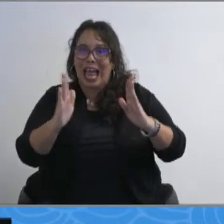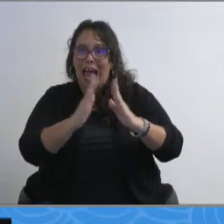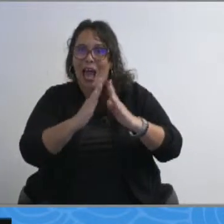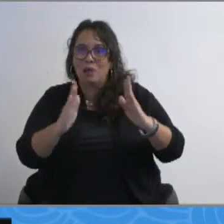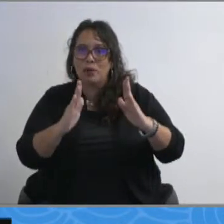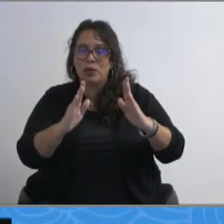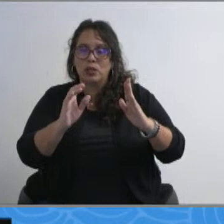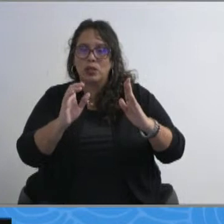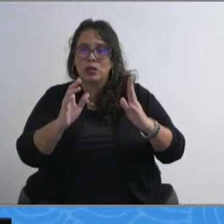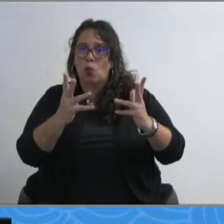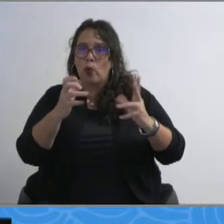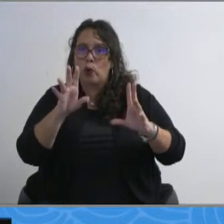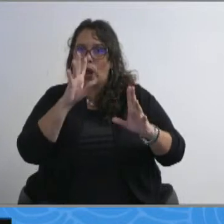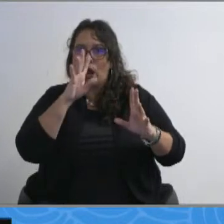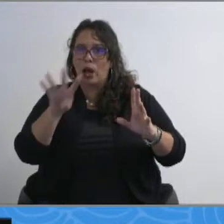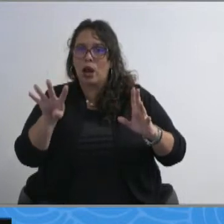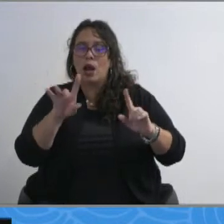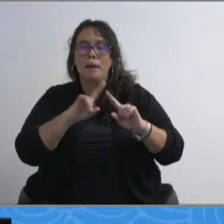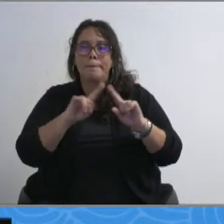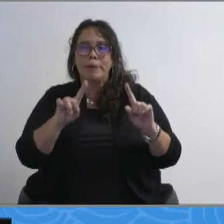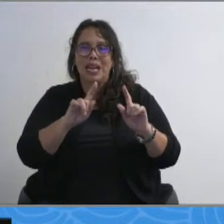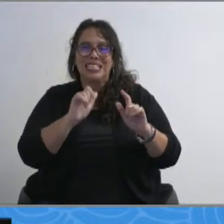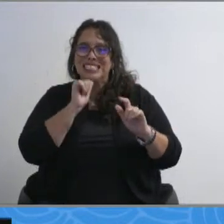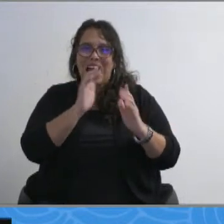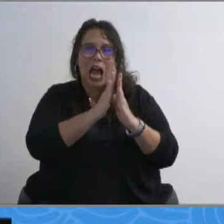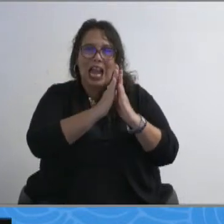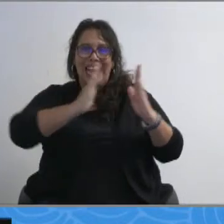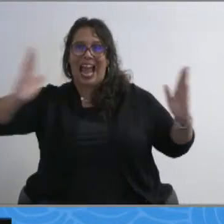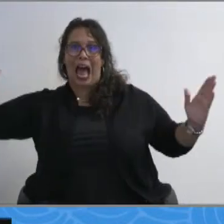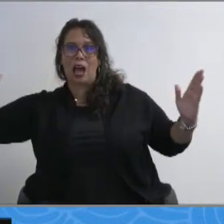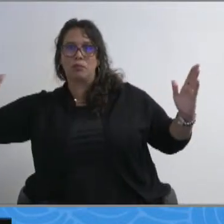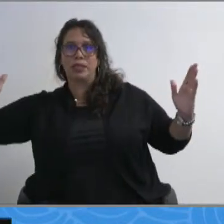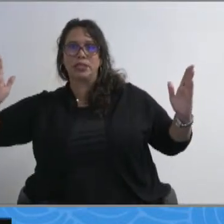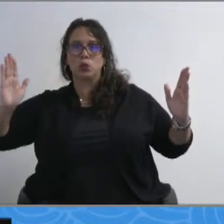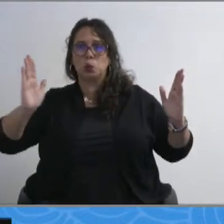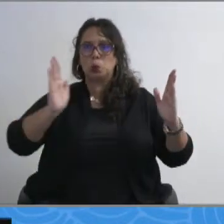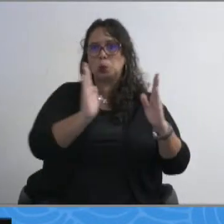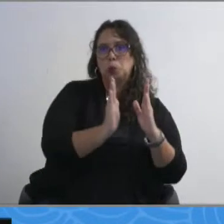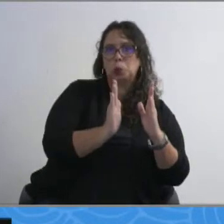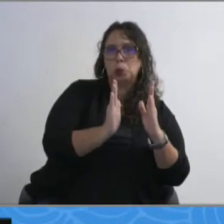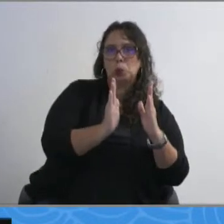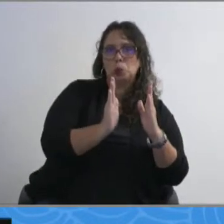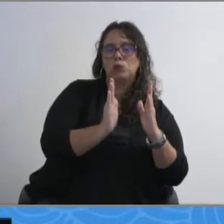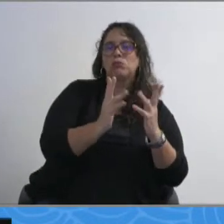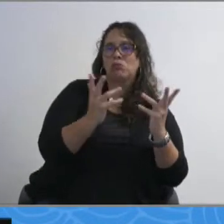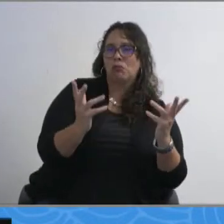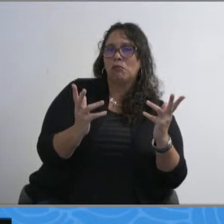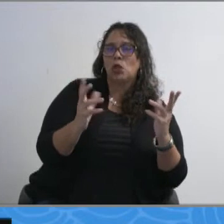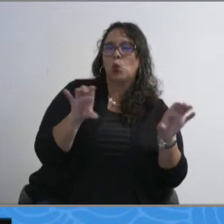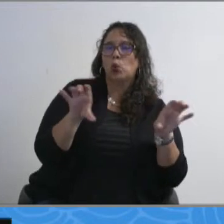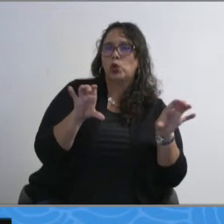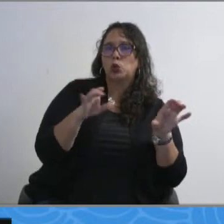But I think that it looks like, in terms of the criteria, we're doing fairly well. There's not a big gap.